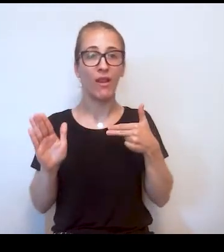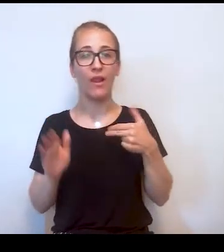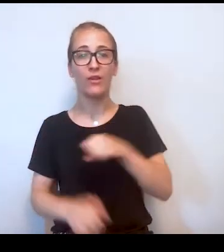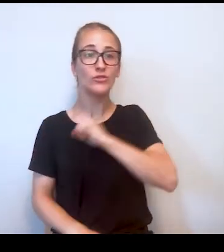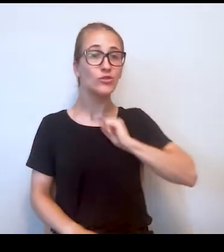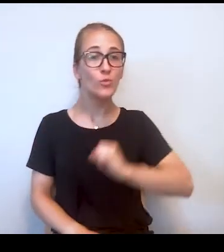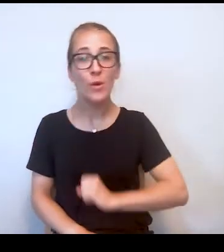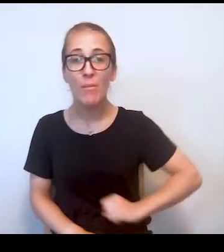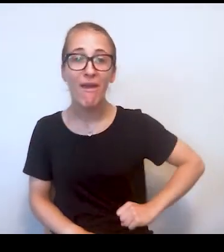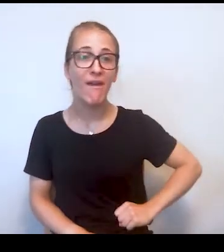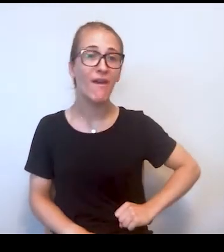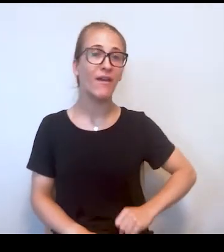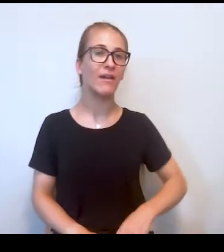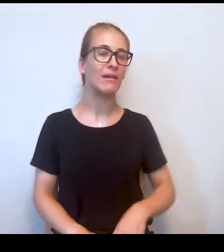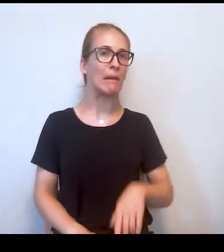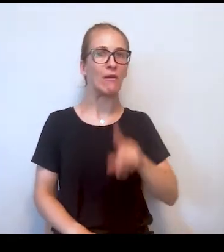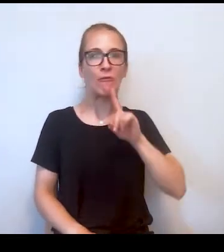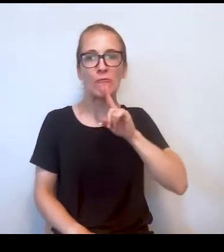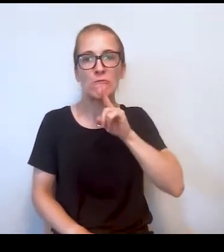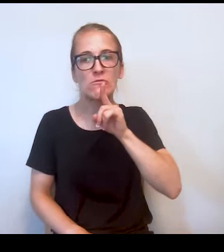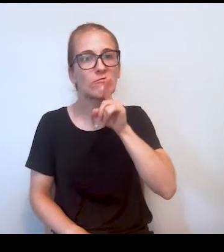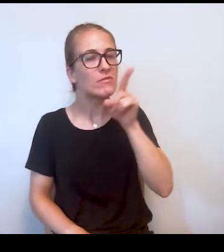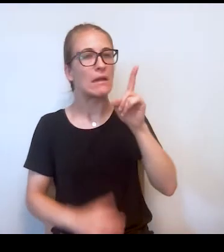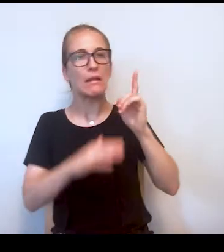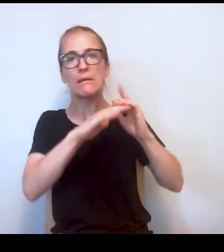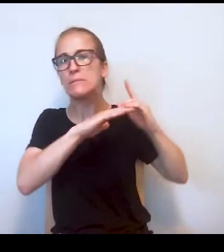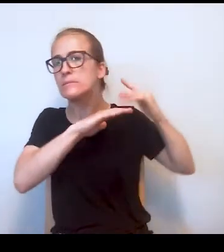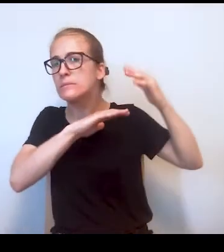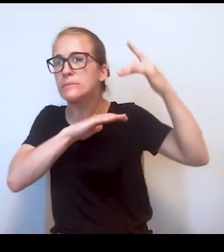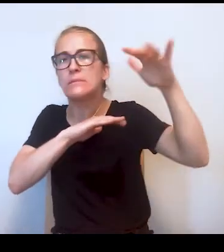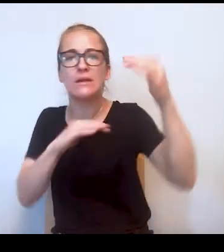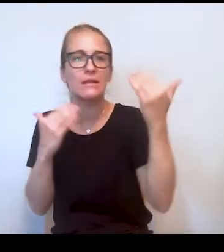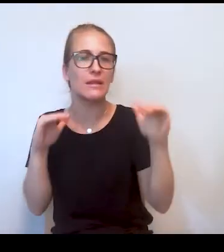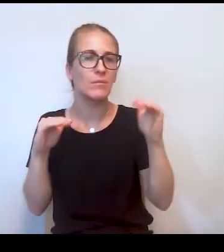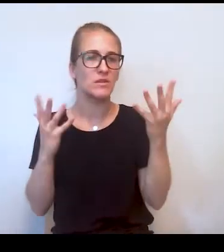beyond the limits of what people think is possible for a human body